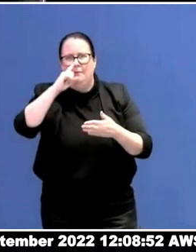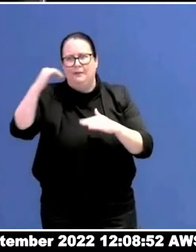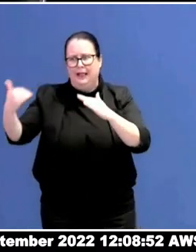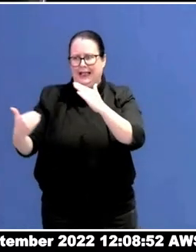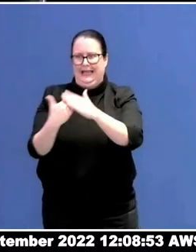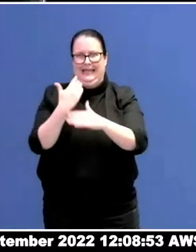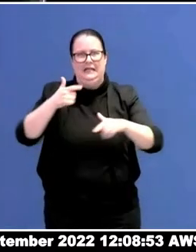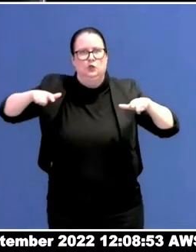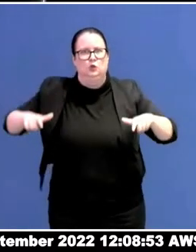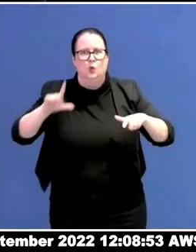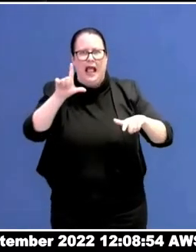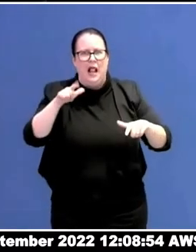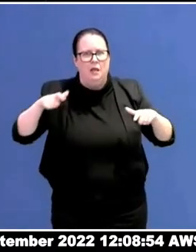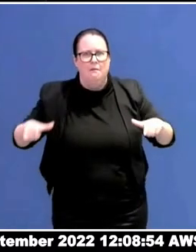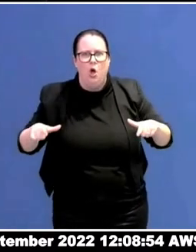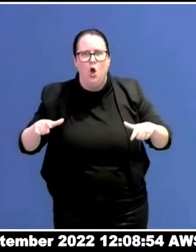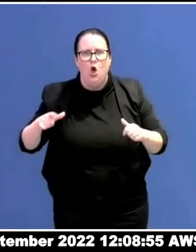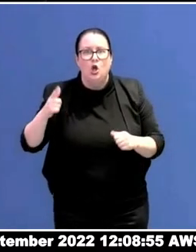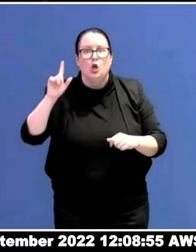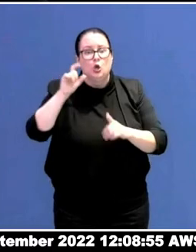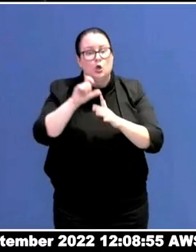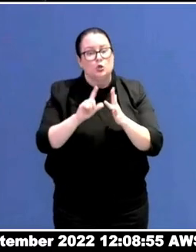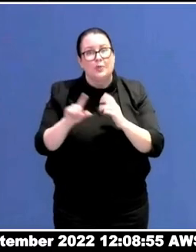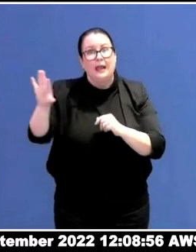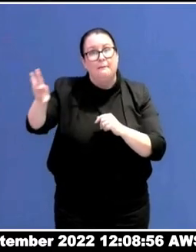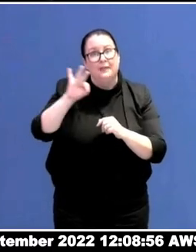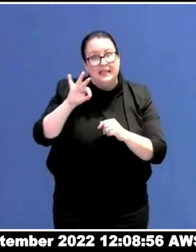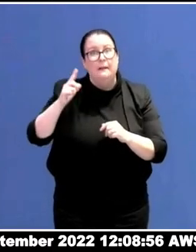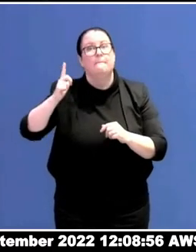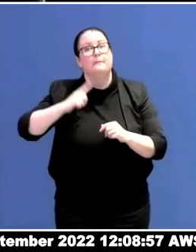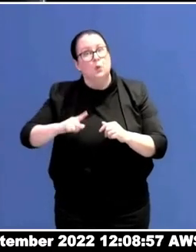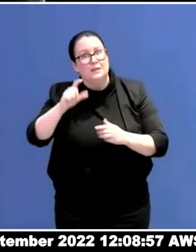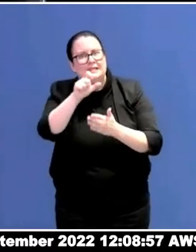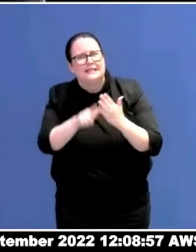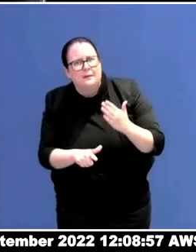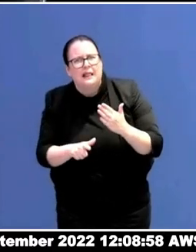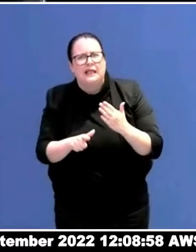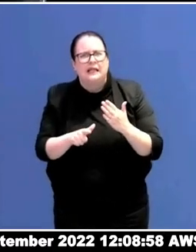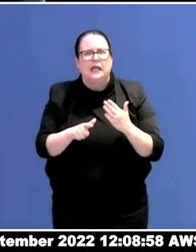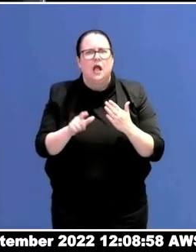Lima block. Are they selected to go in there because they have got disabilities of a particular kind? Is that how it works?